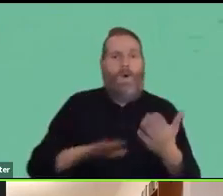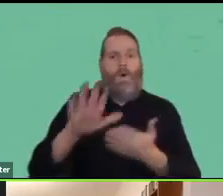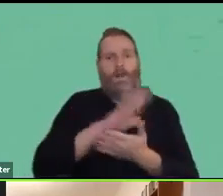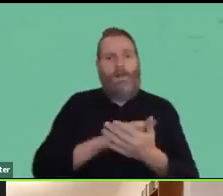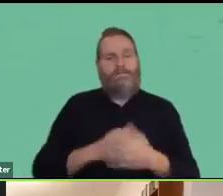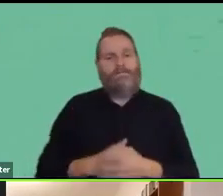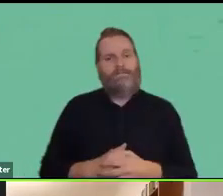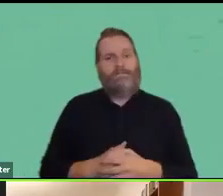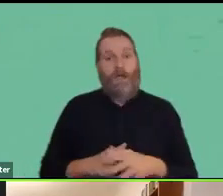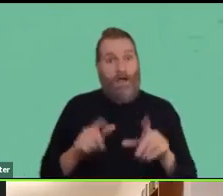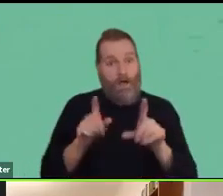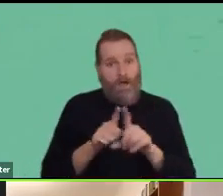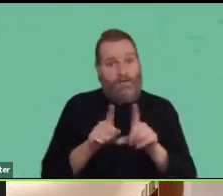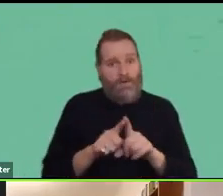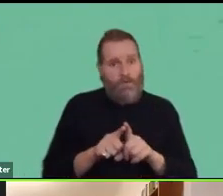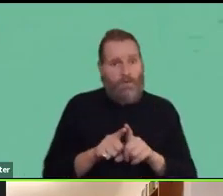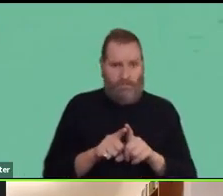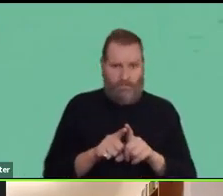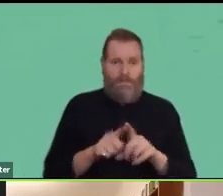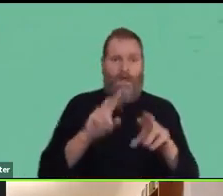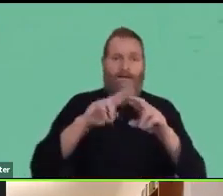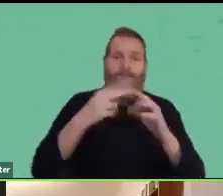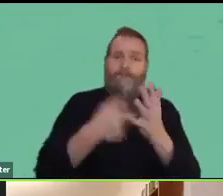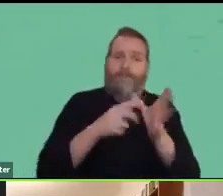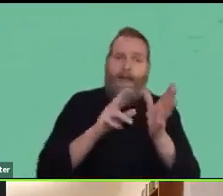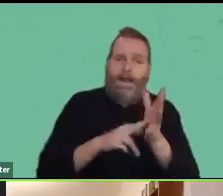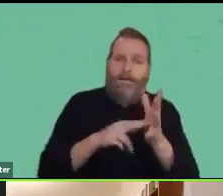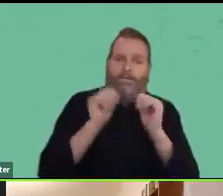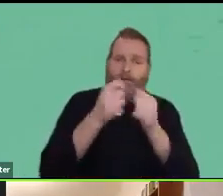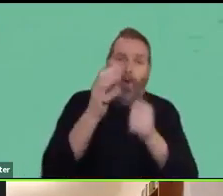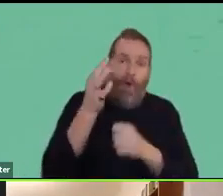People's Assembly Fran I know that they've been doing this out on their Facebook page they've